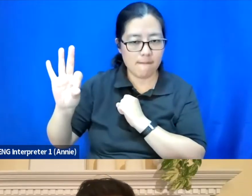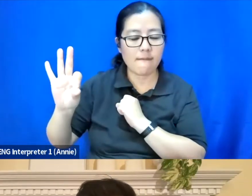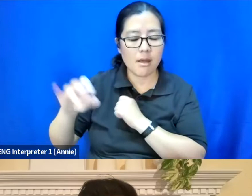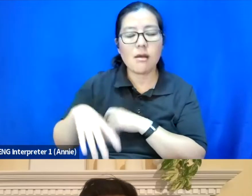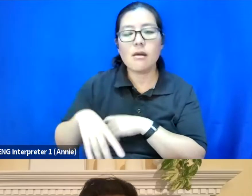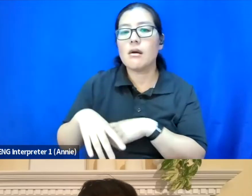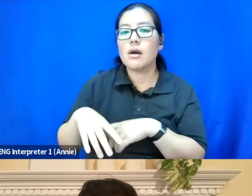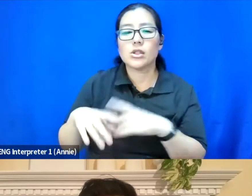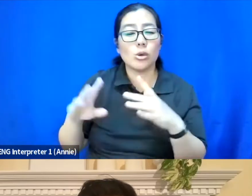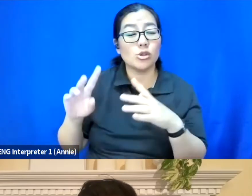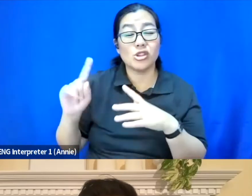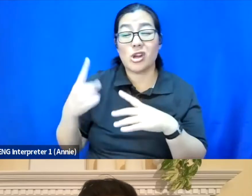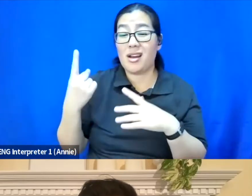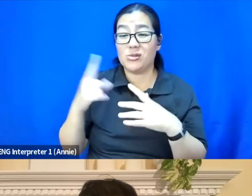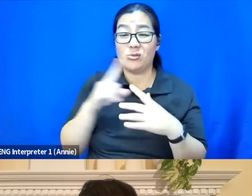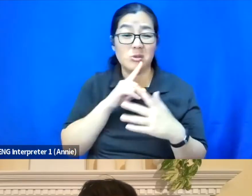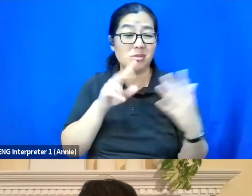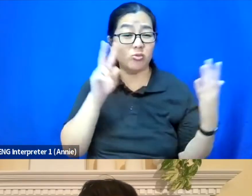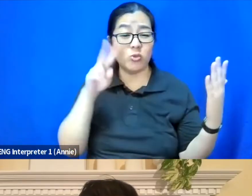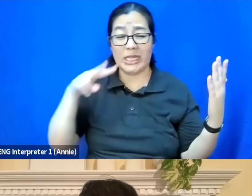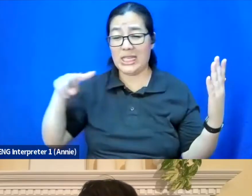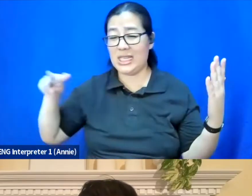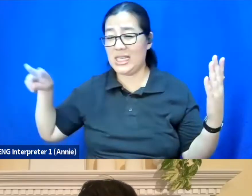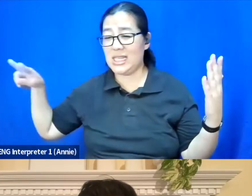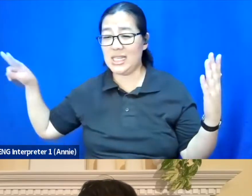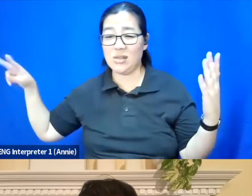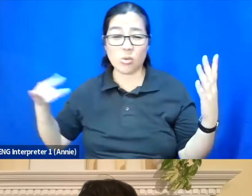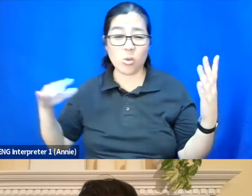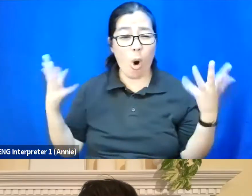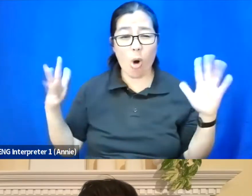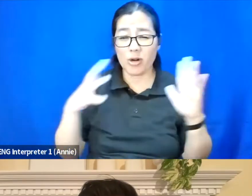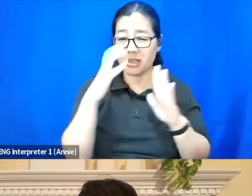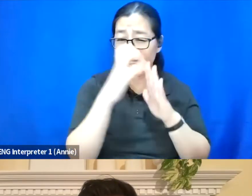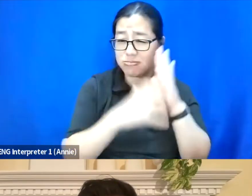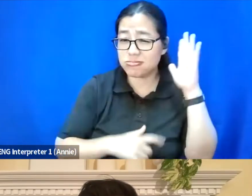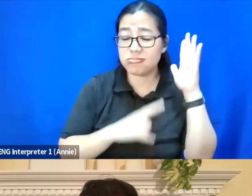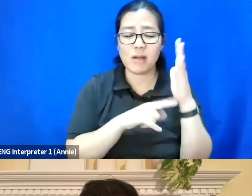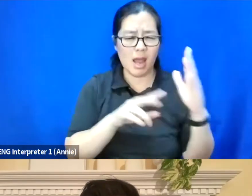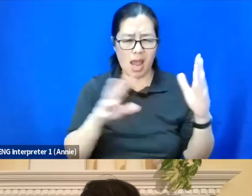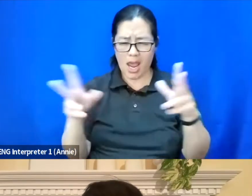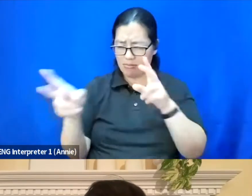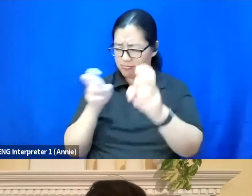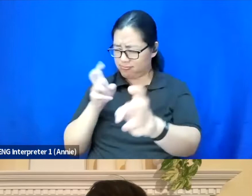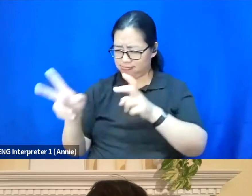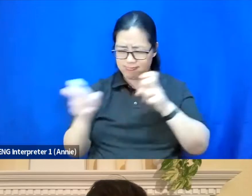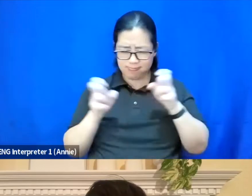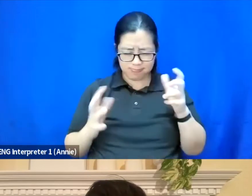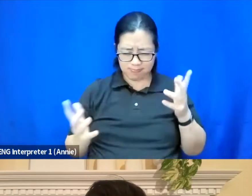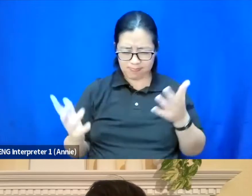But I think what was also cool about that was that, you know,